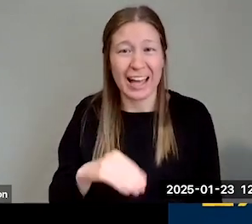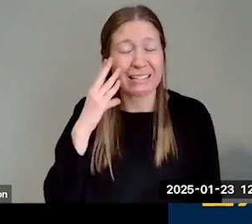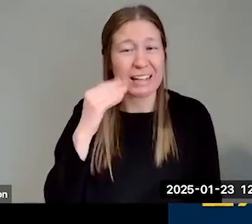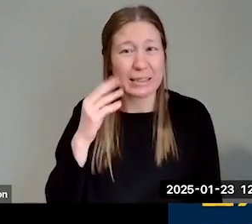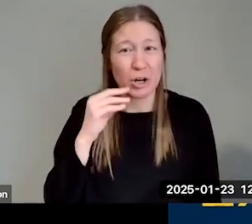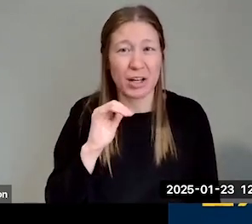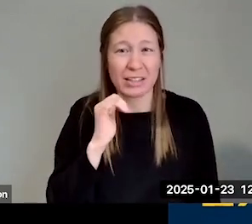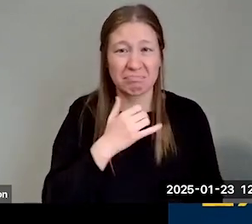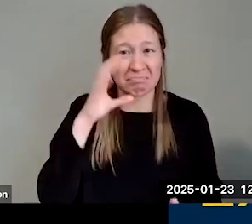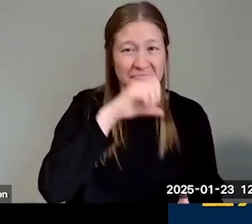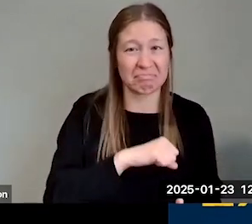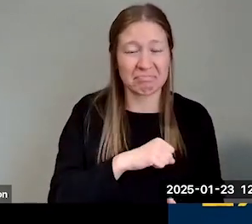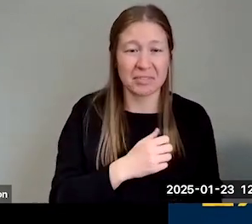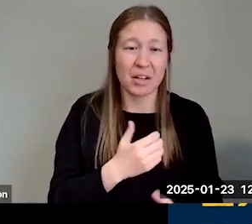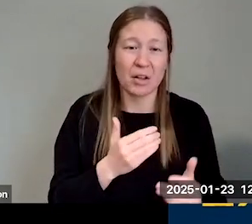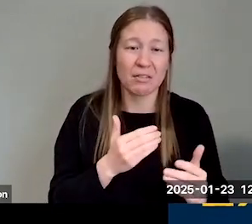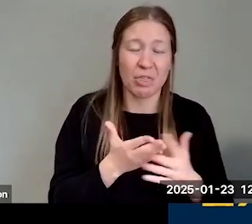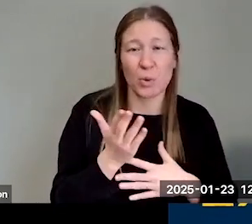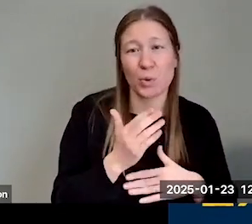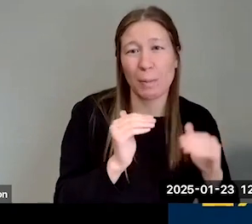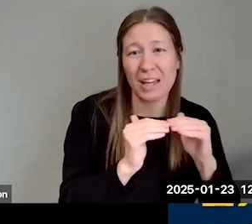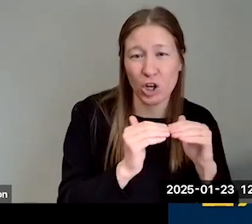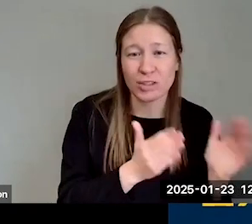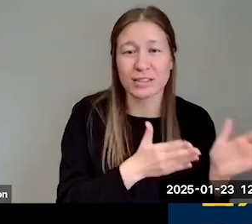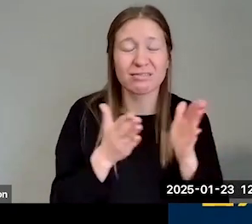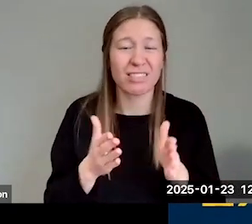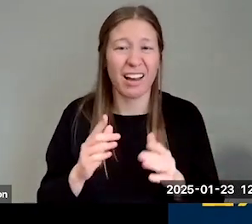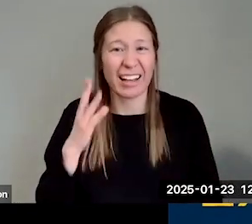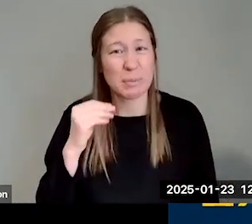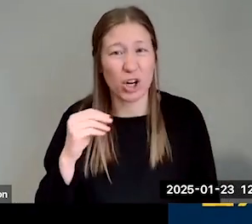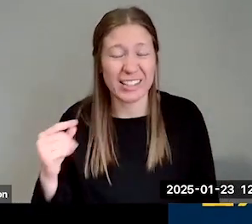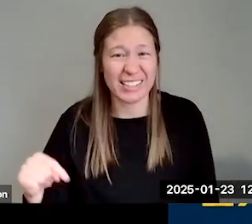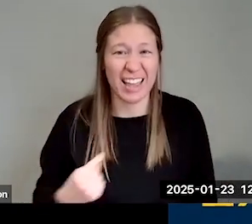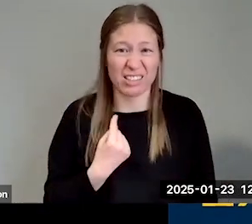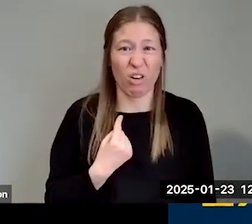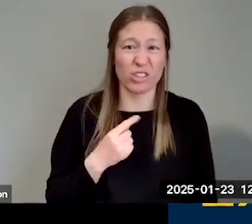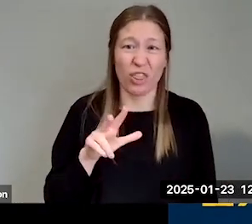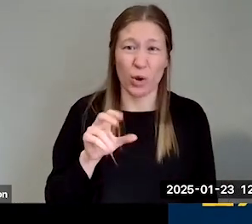31 experienced insults, 20% experience avoidance,